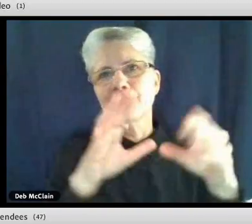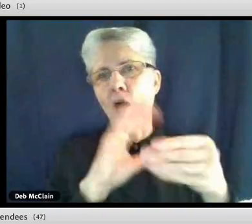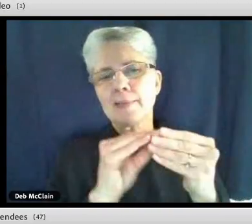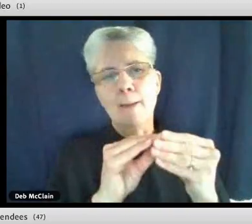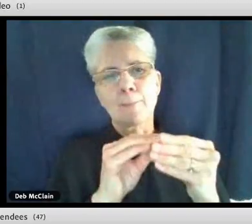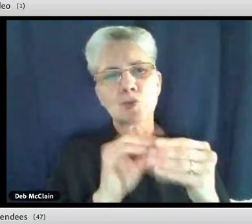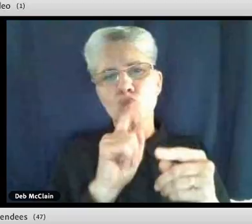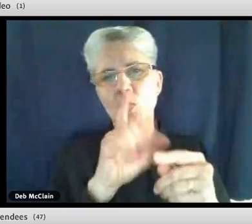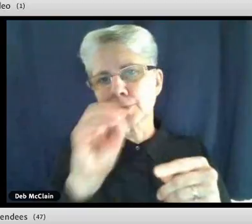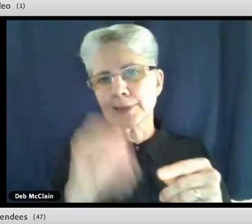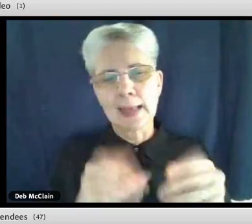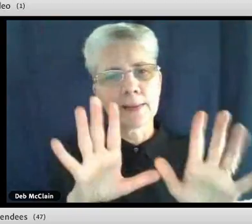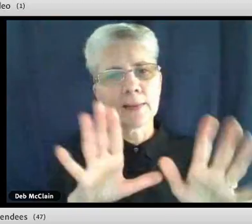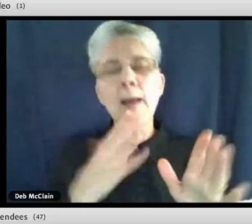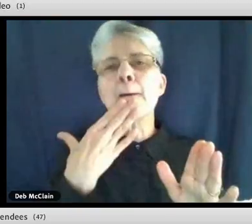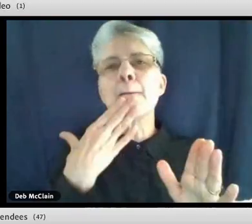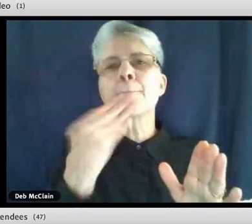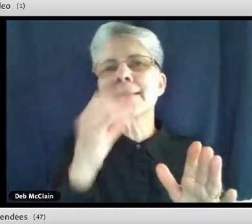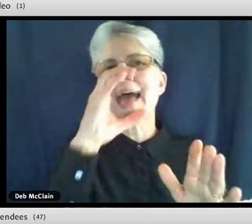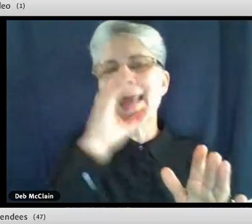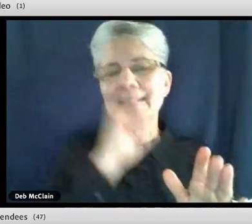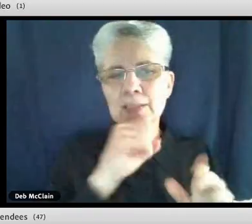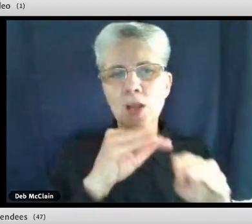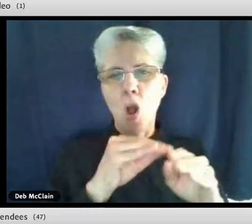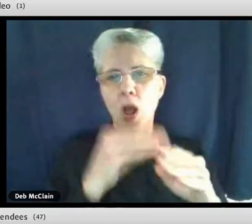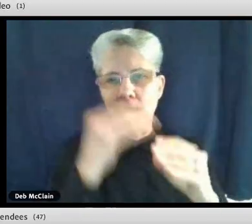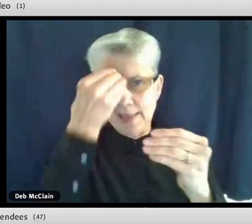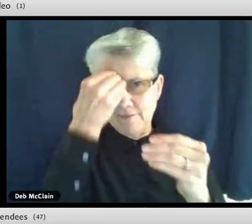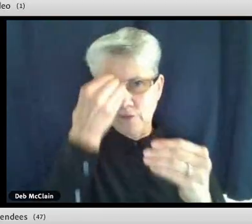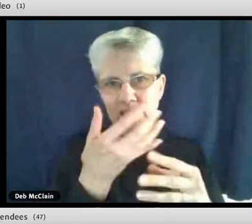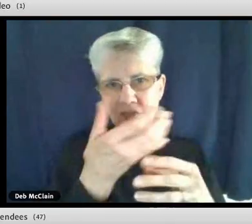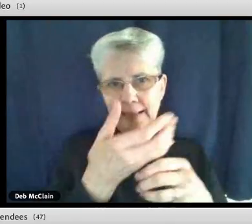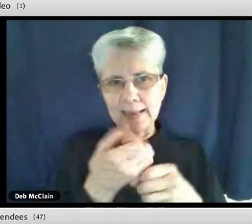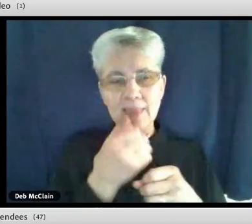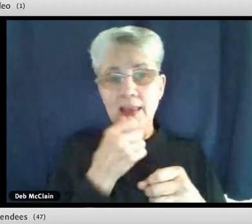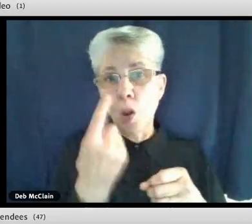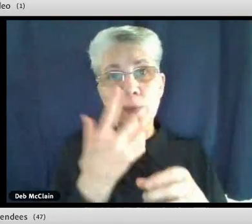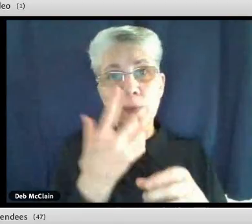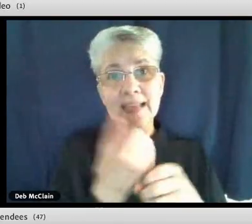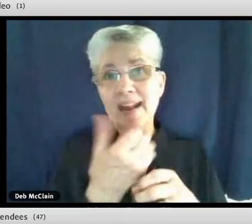It's just their best estimate on the data that they're getting, and they don't always get every piece of data,